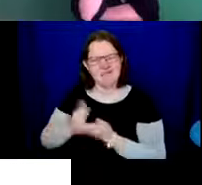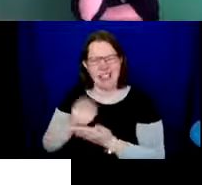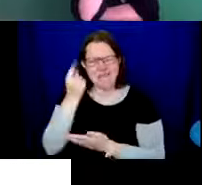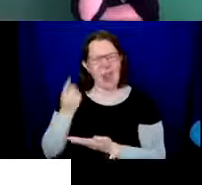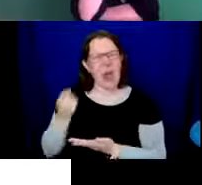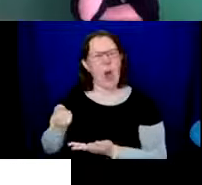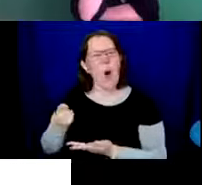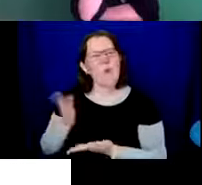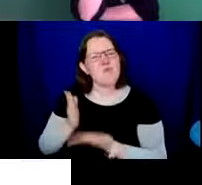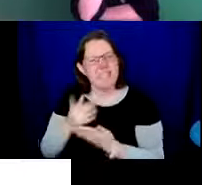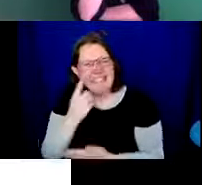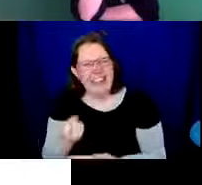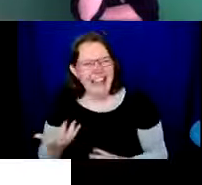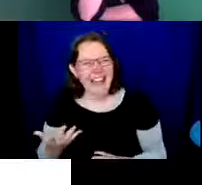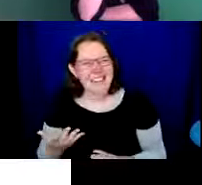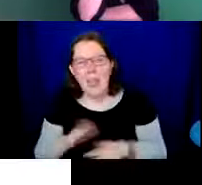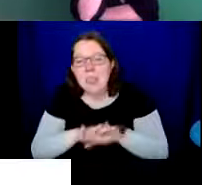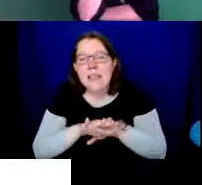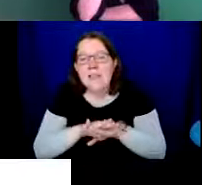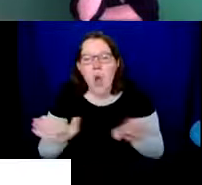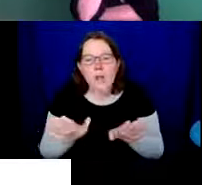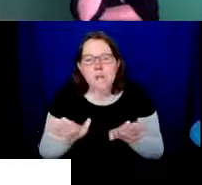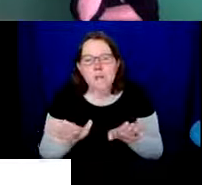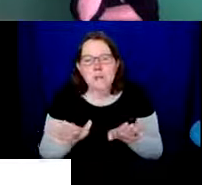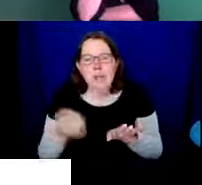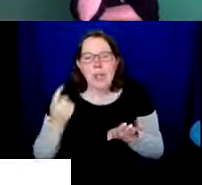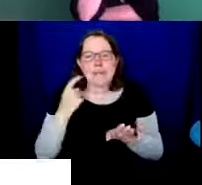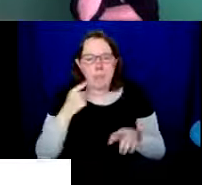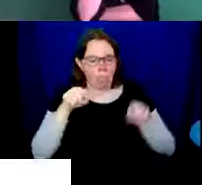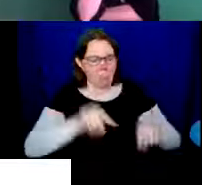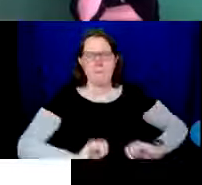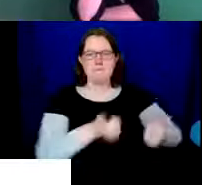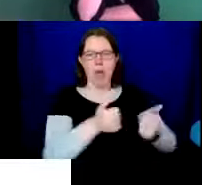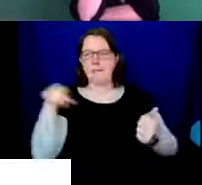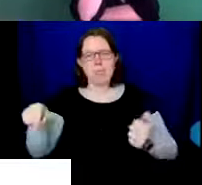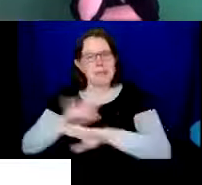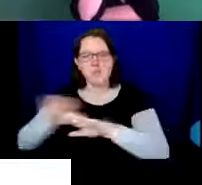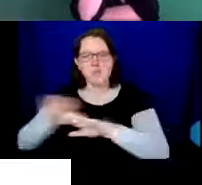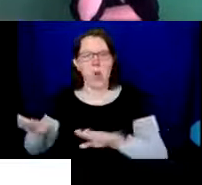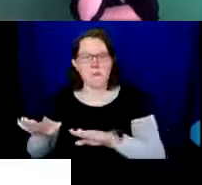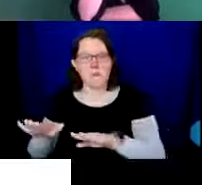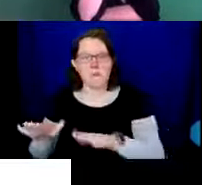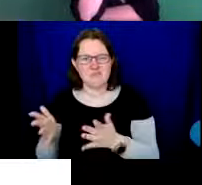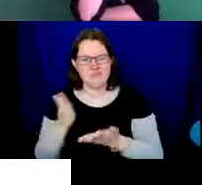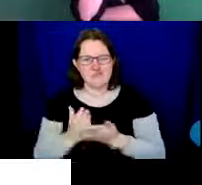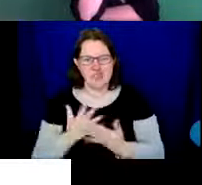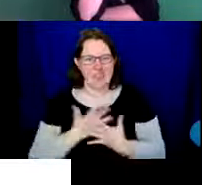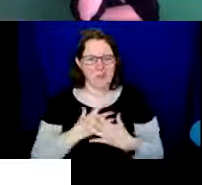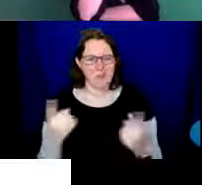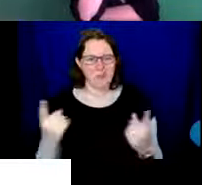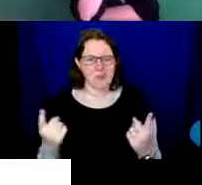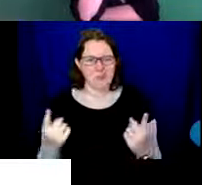that is okay that is not okay so really i think it's down to yourselves what you would like to do